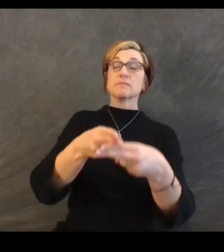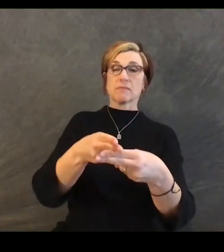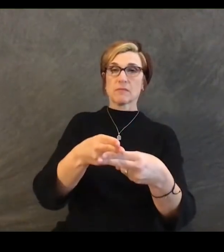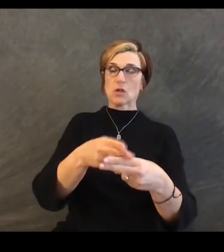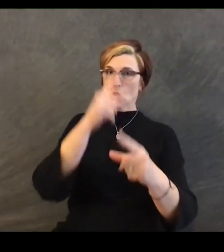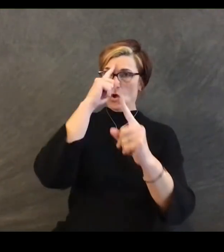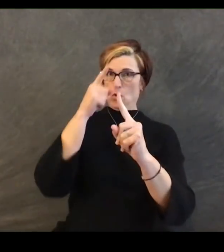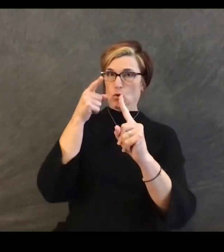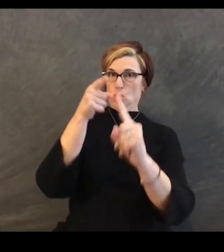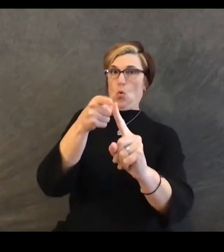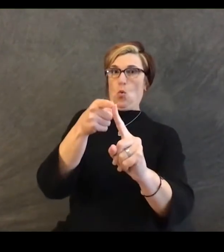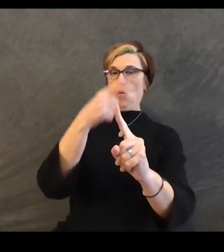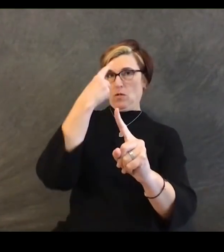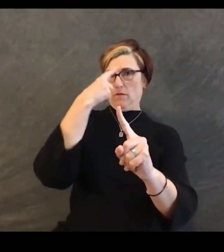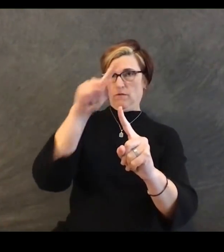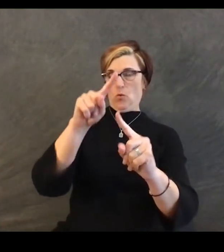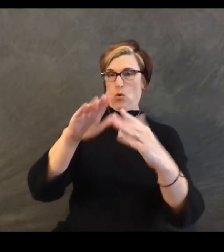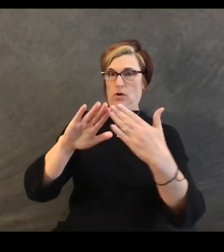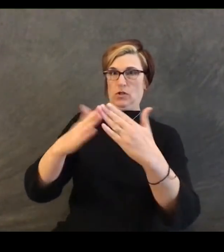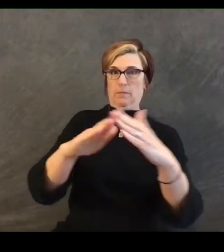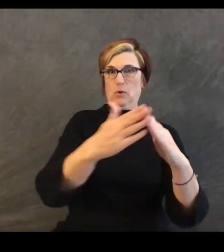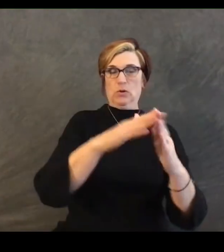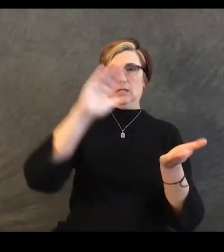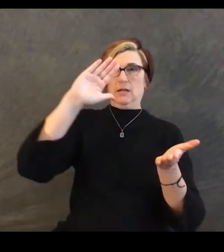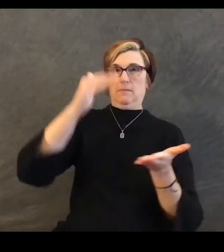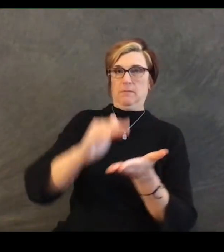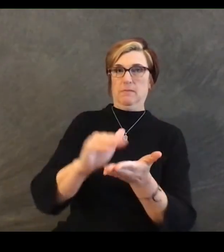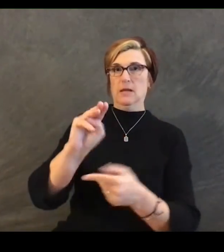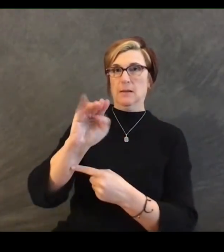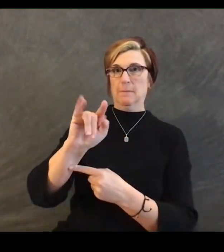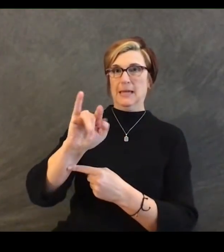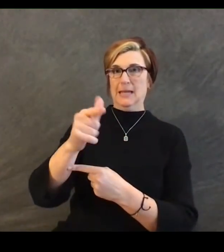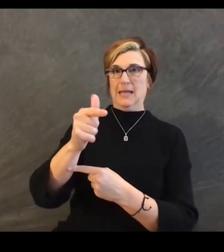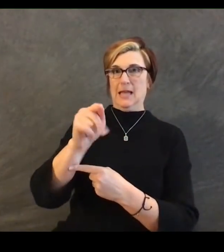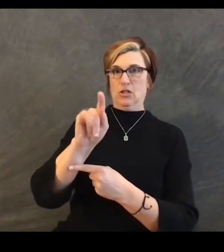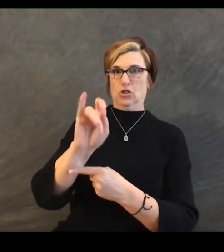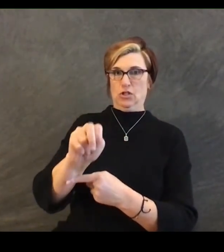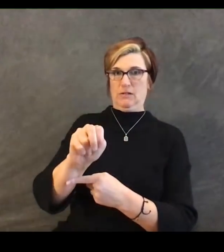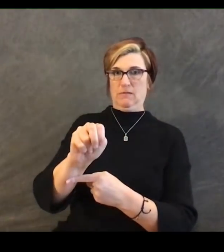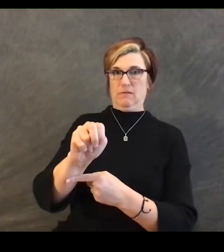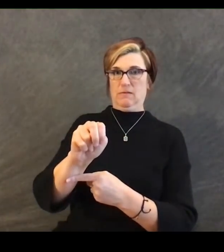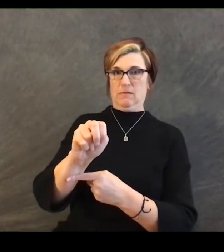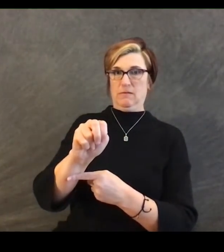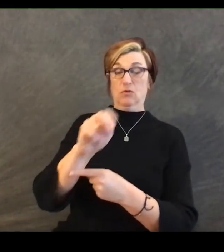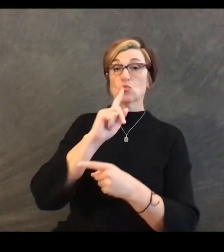highlighting that this begins in the middle and the end with community this